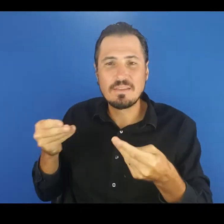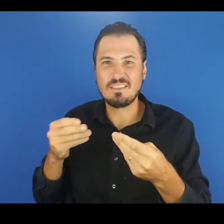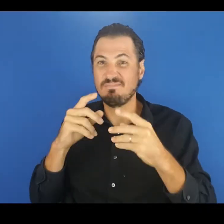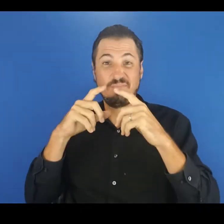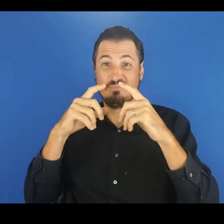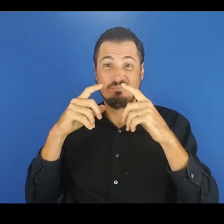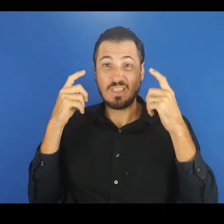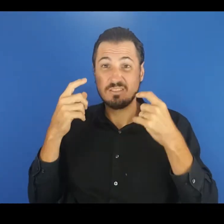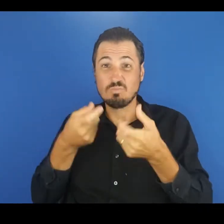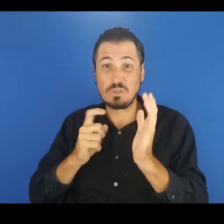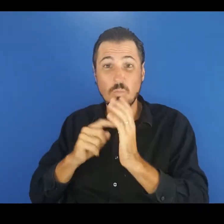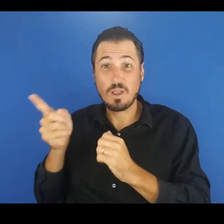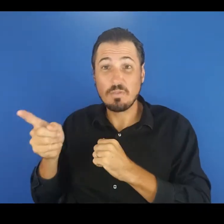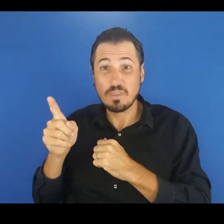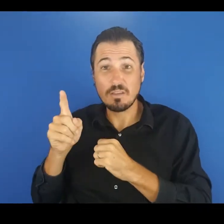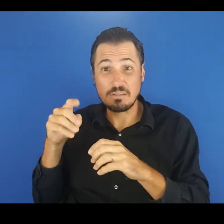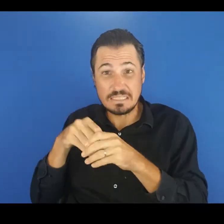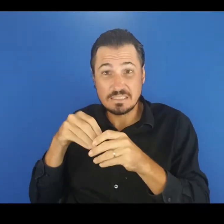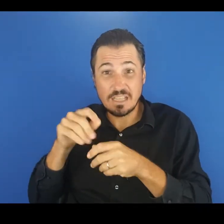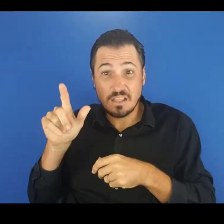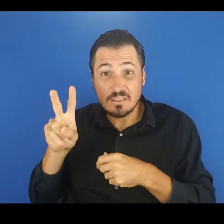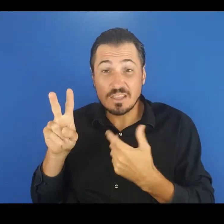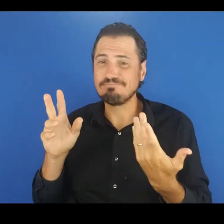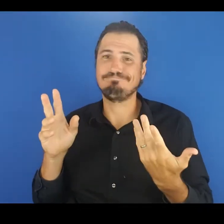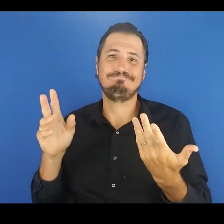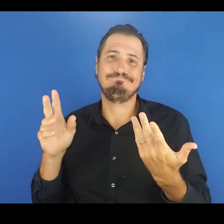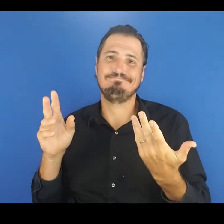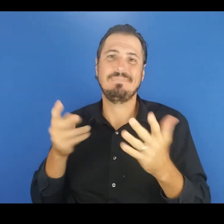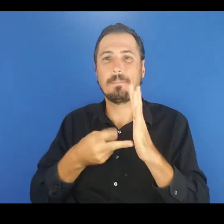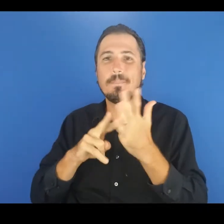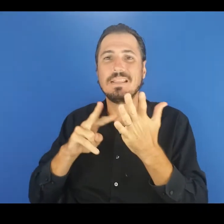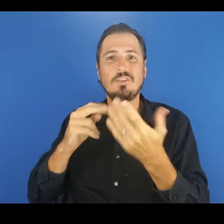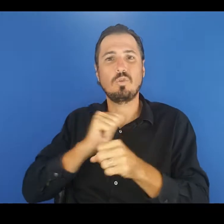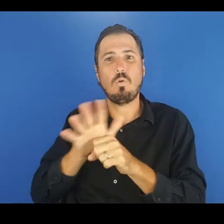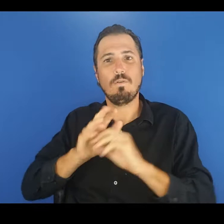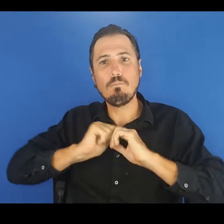Masks are not required indoors in Las Vegas – and the result is the spread of COVID-19.